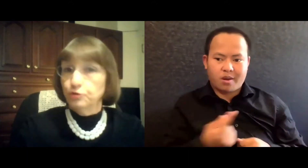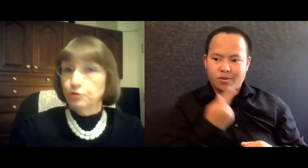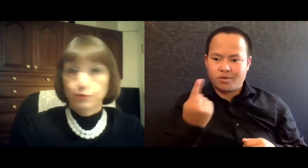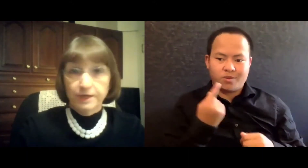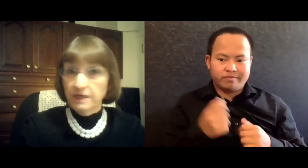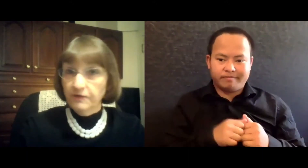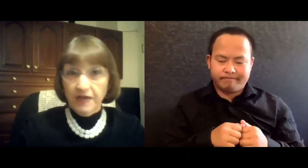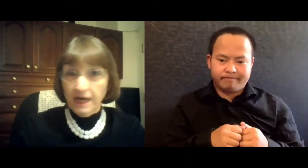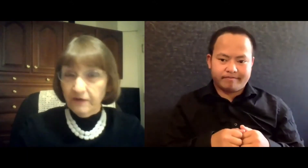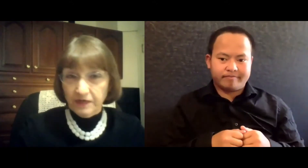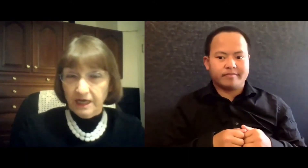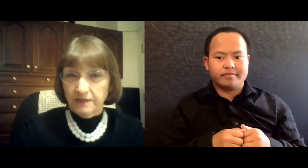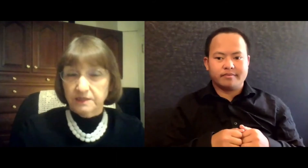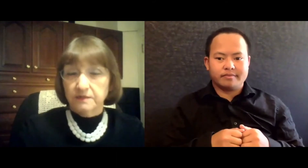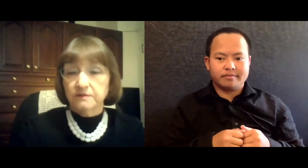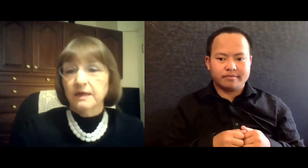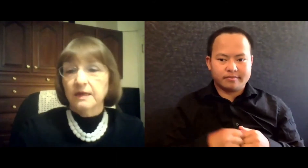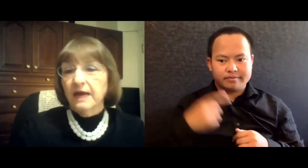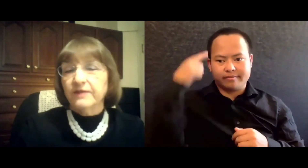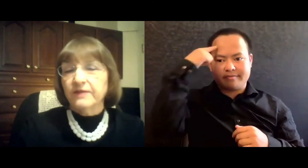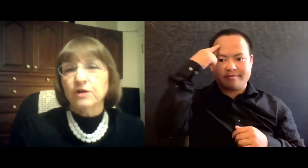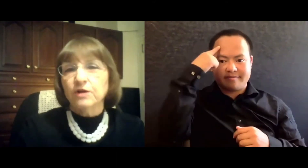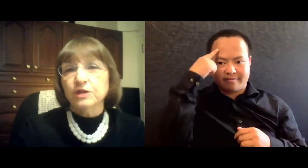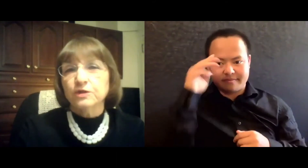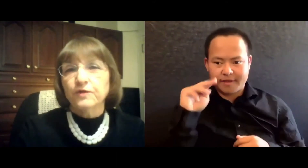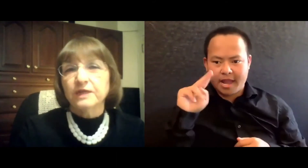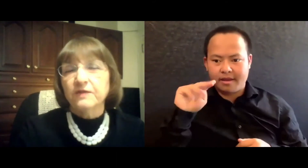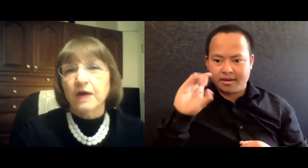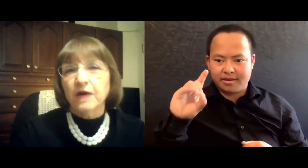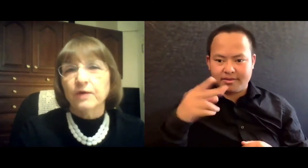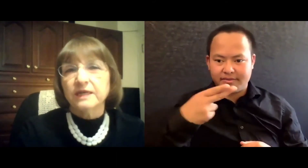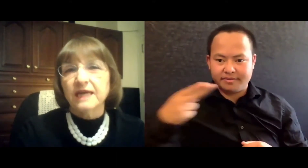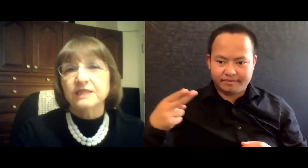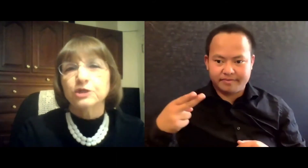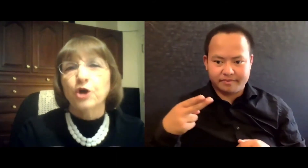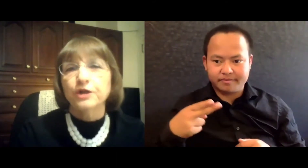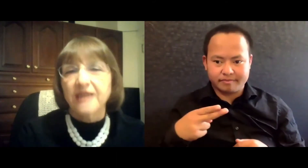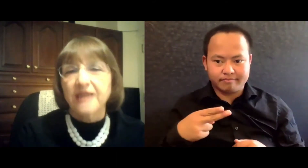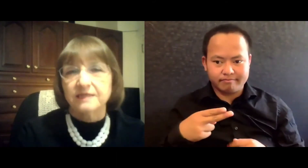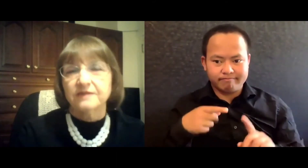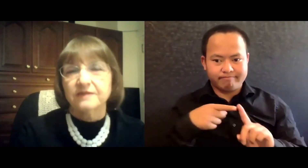do we even have a case? And then also for giving our case context